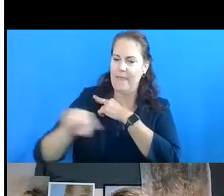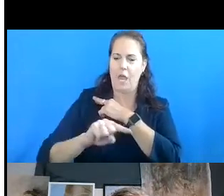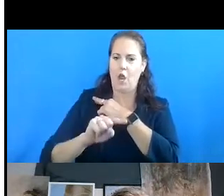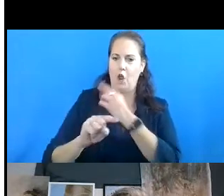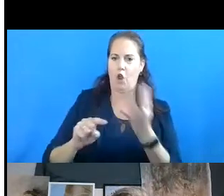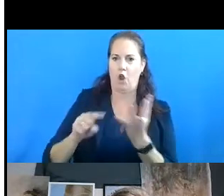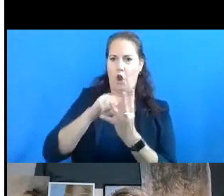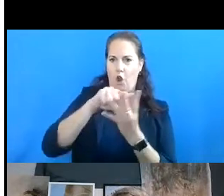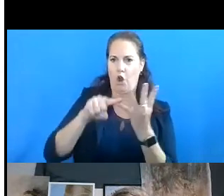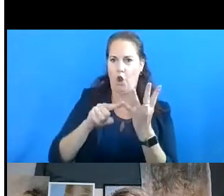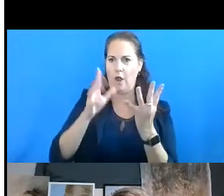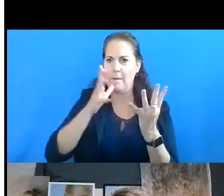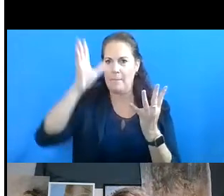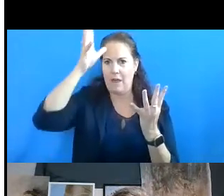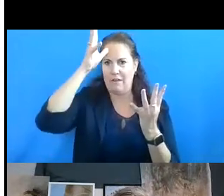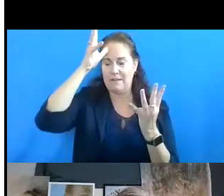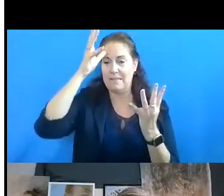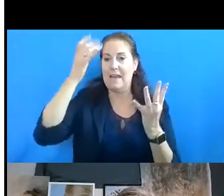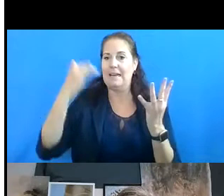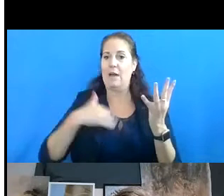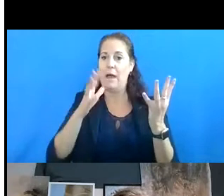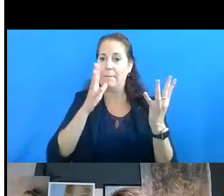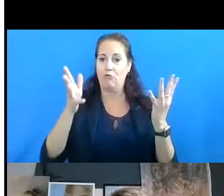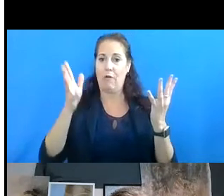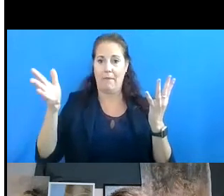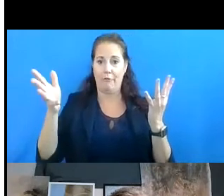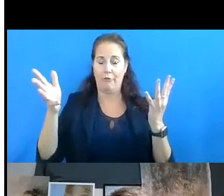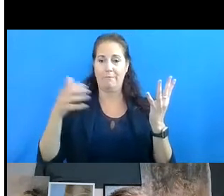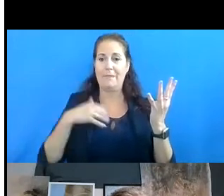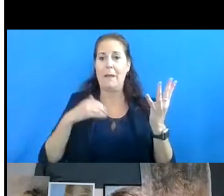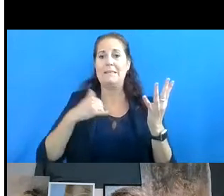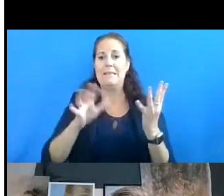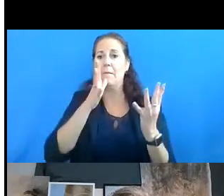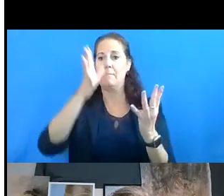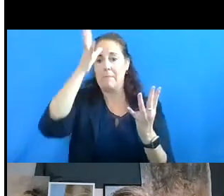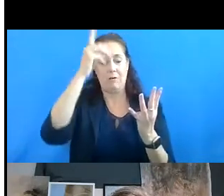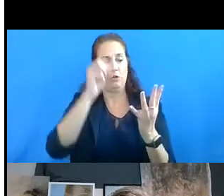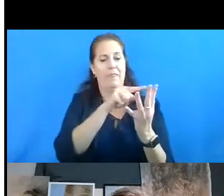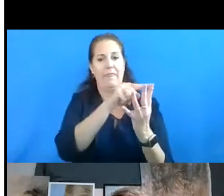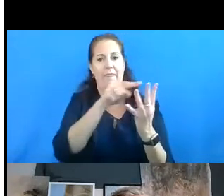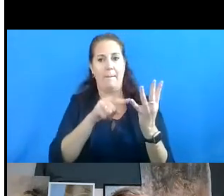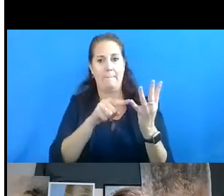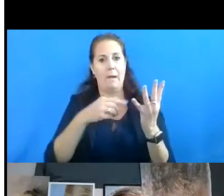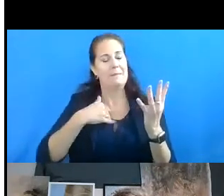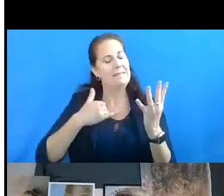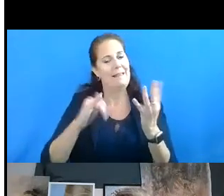as I'm the grandmother now. So, still parenting my children and being accountable and responsible.